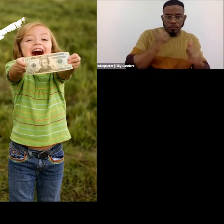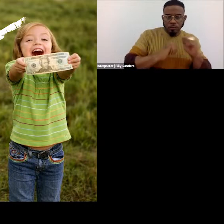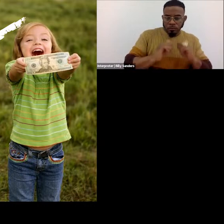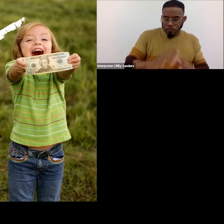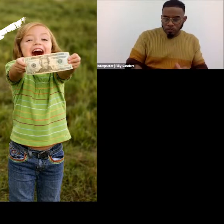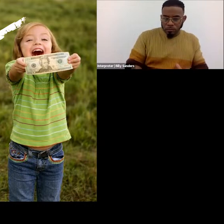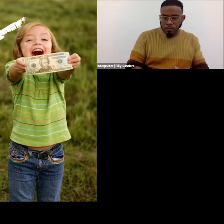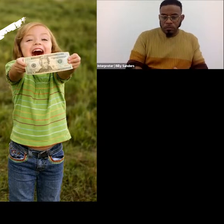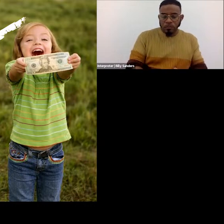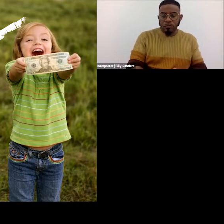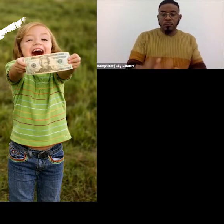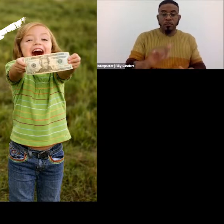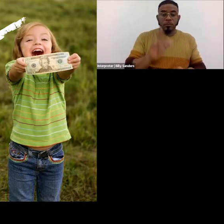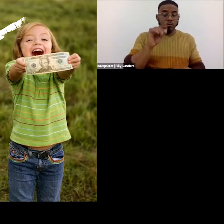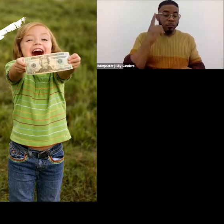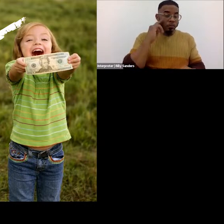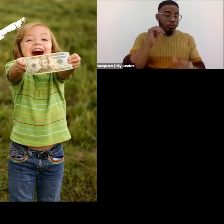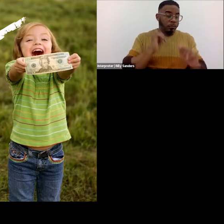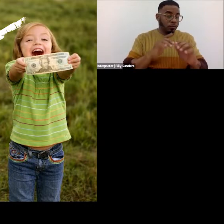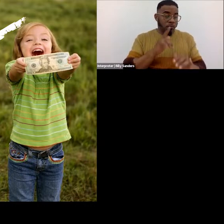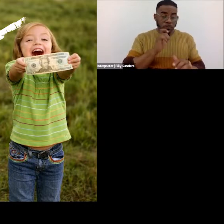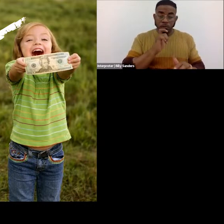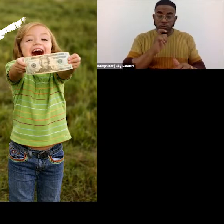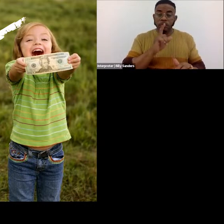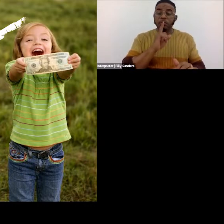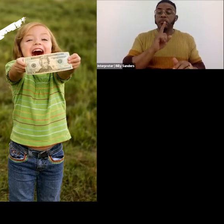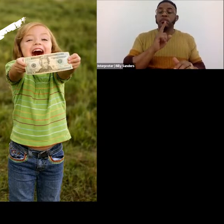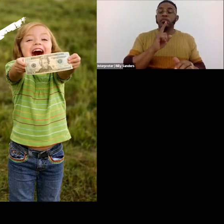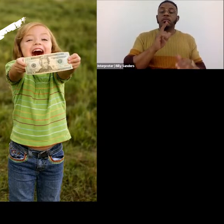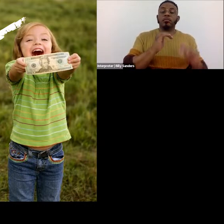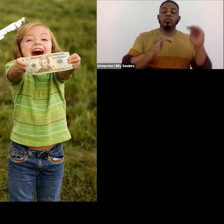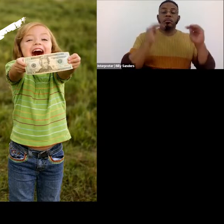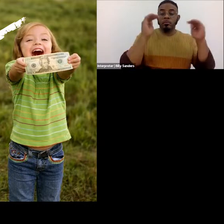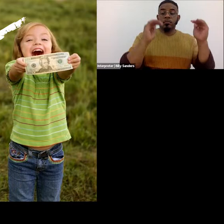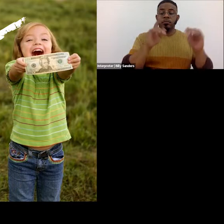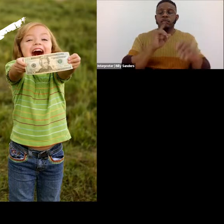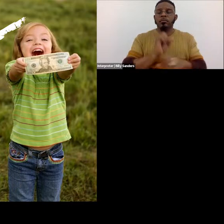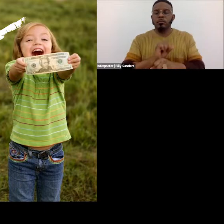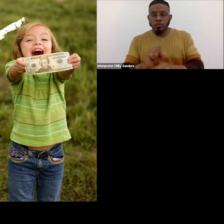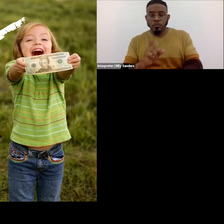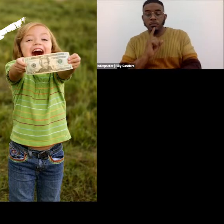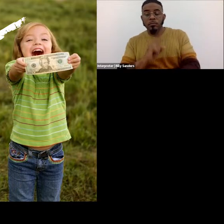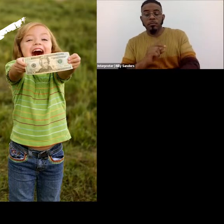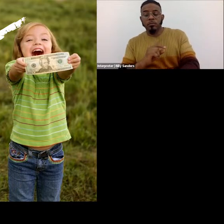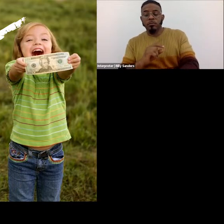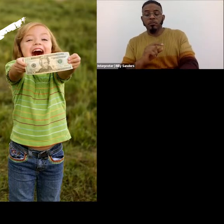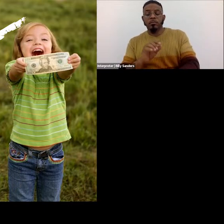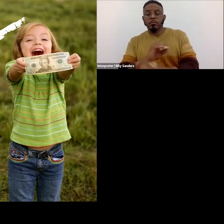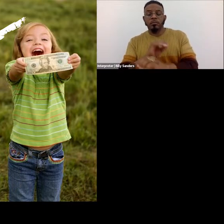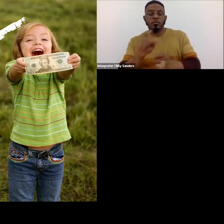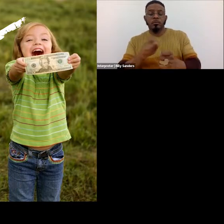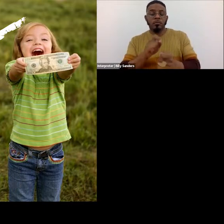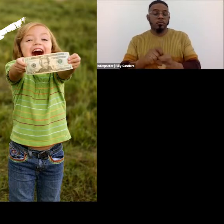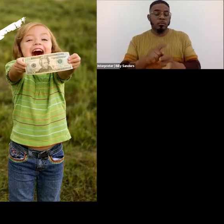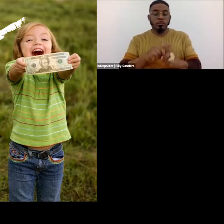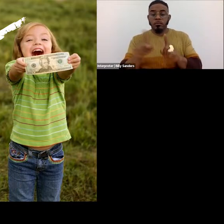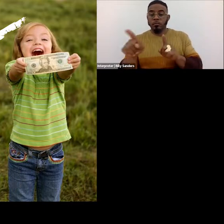as they would do for performers who are adults. There really is no specific difference there.